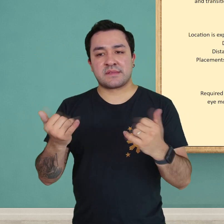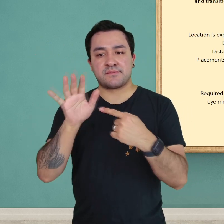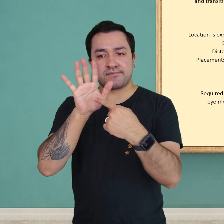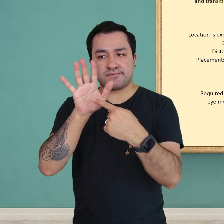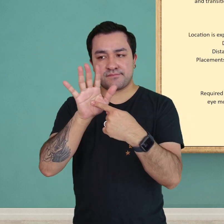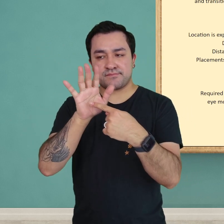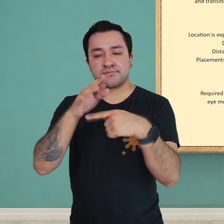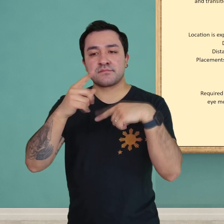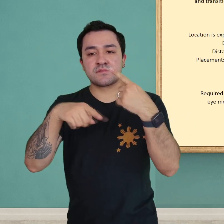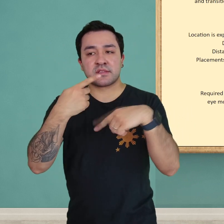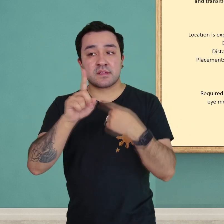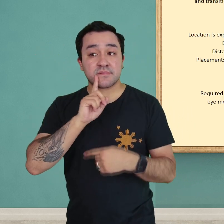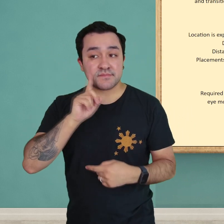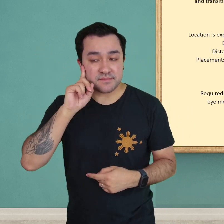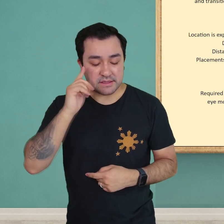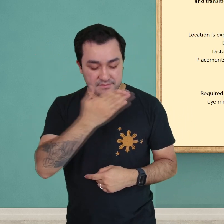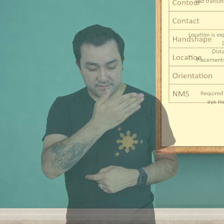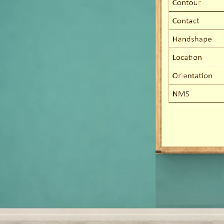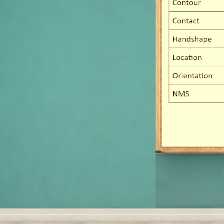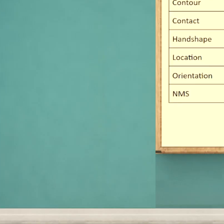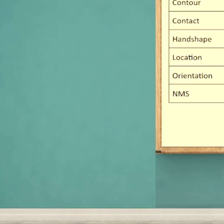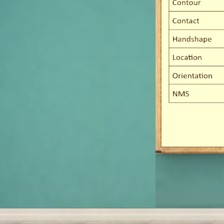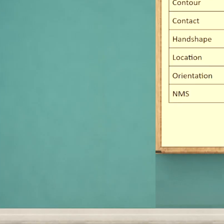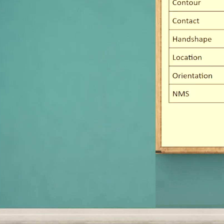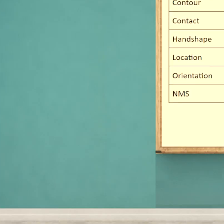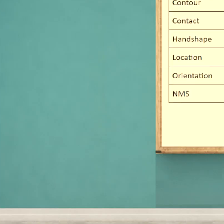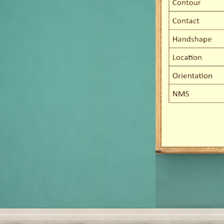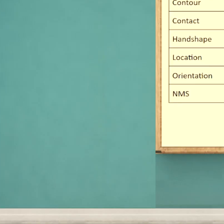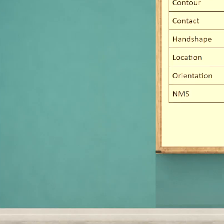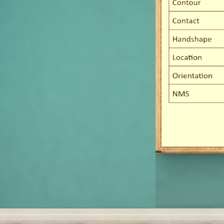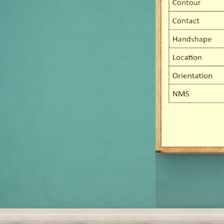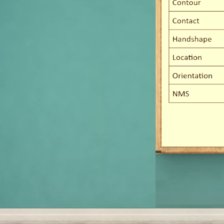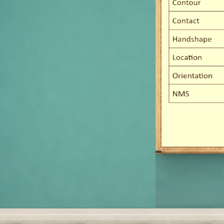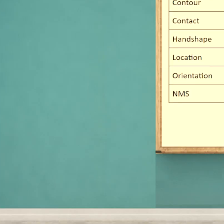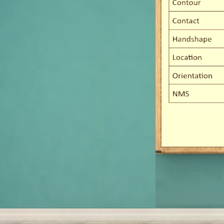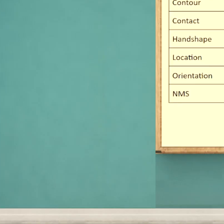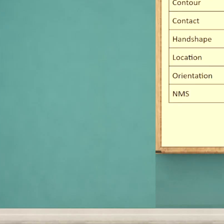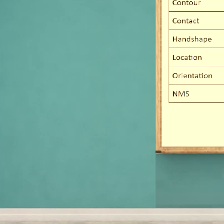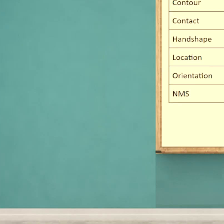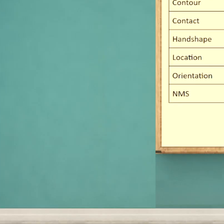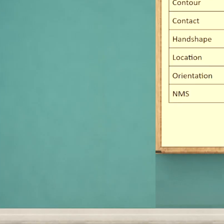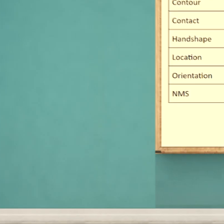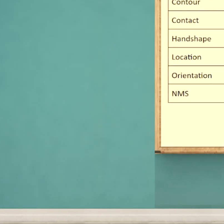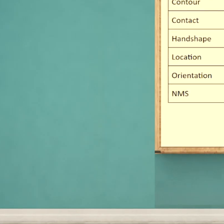Now, let’s look at some examples. Here is how you could describe the sign DEAF.